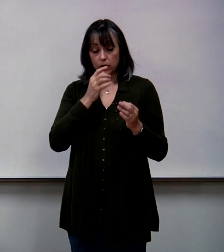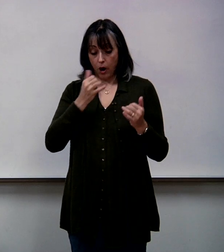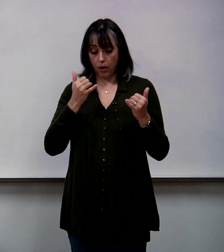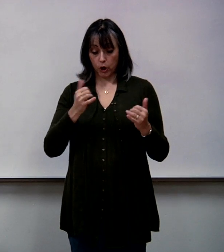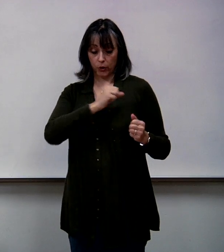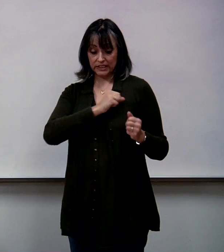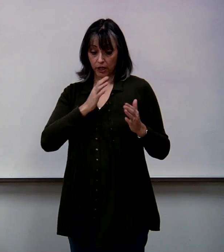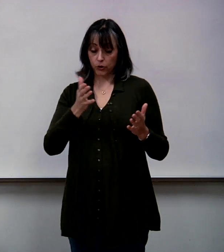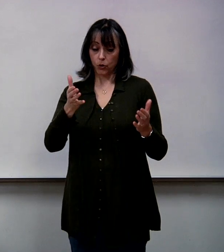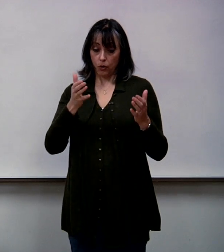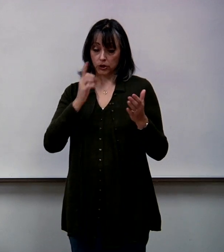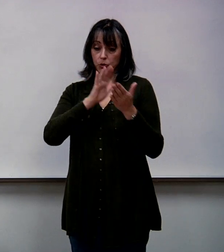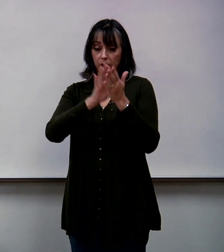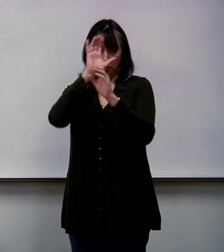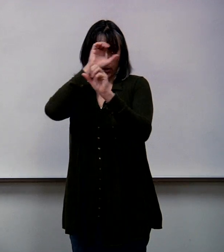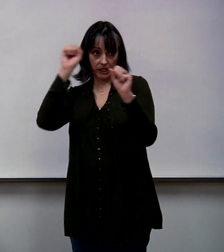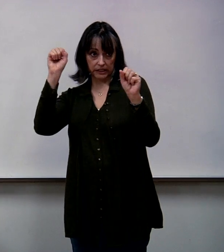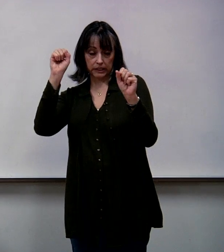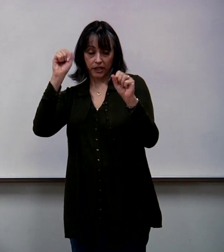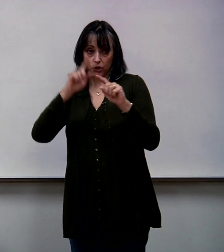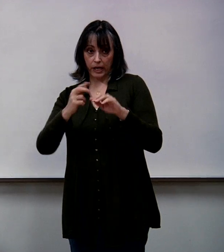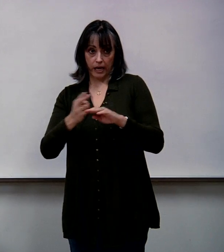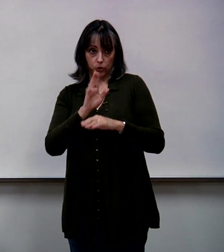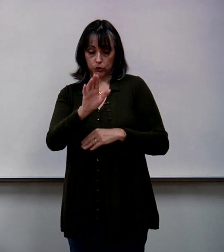is interested in running for president you cannot use your Student Government